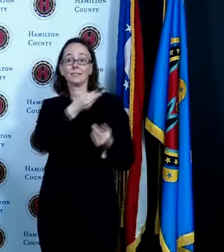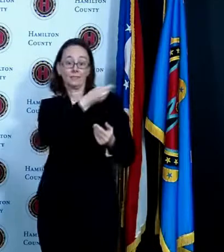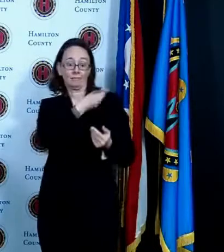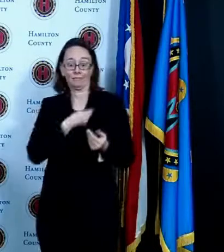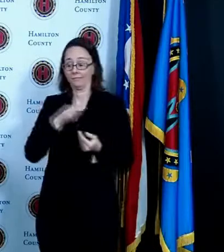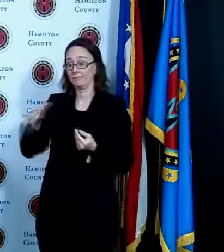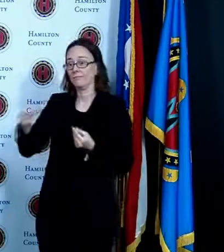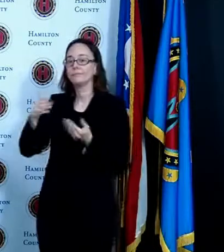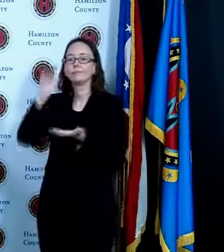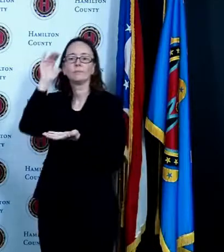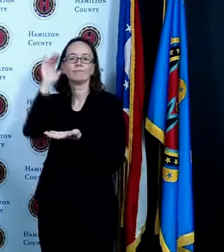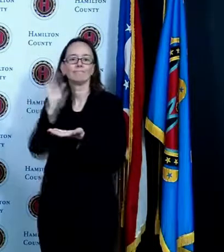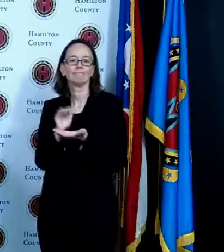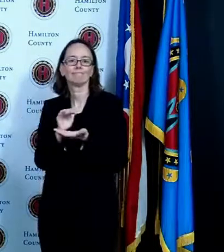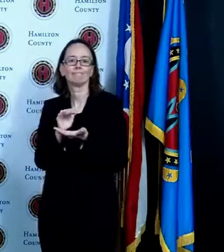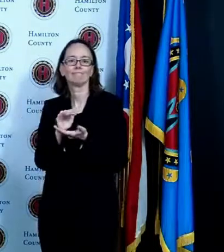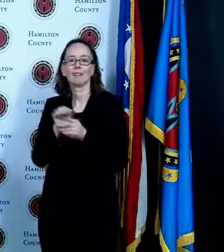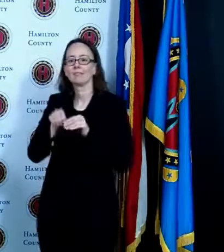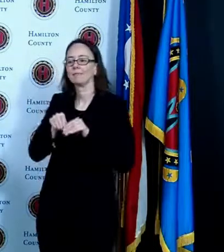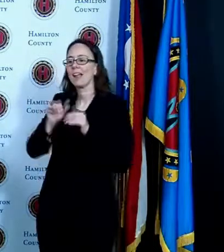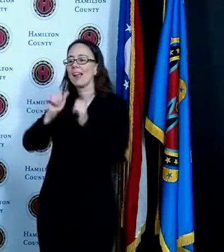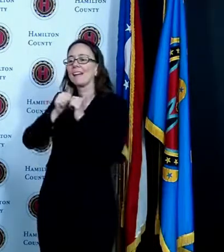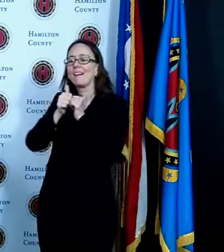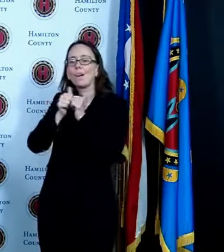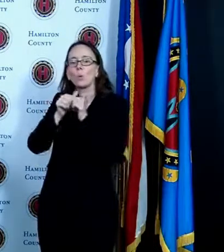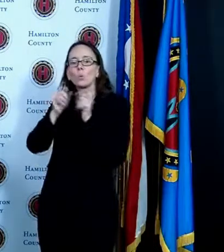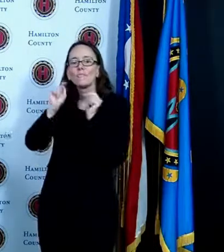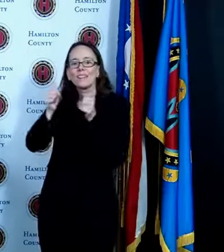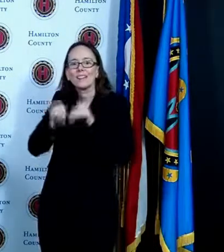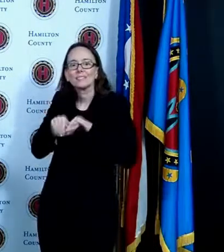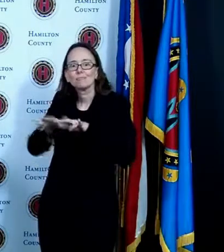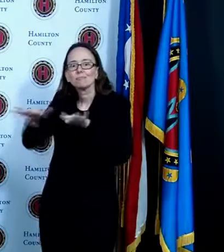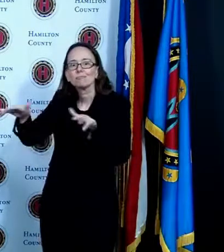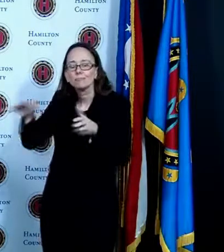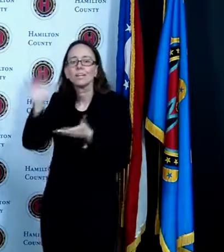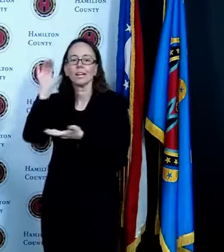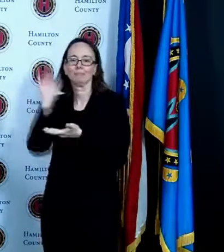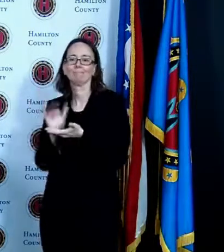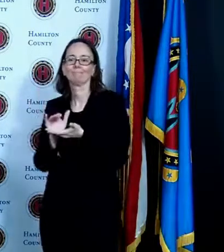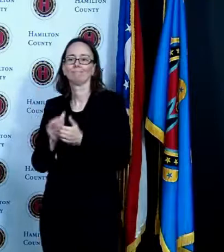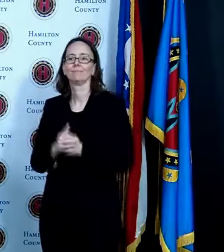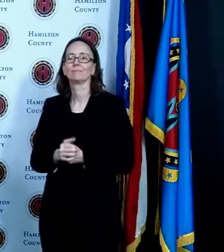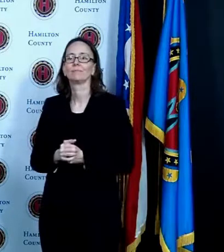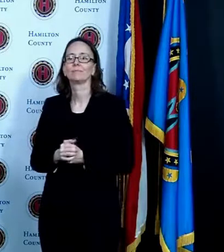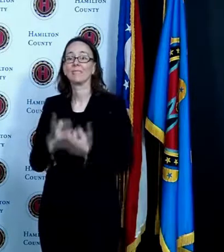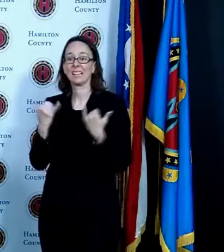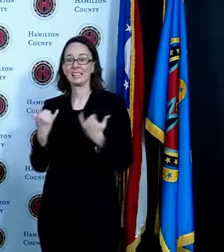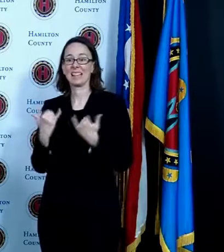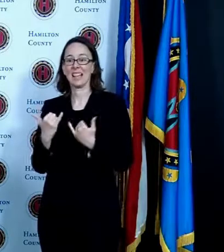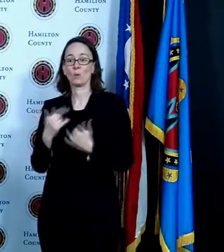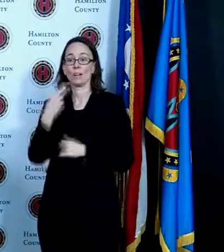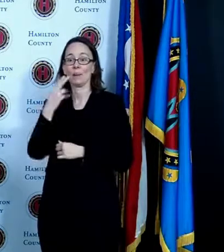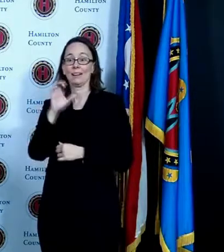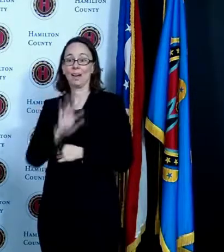our reproductive number is 1.45 and for the region it's 1.10 so we are on an